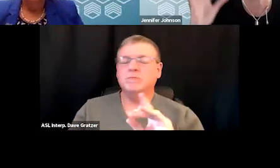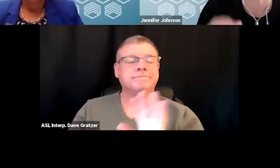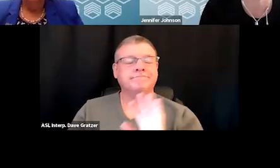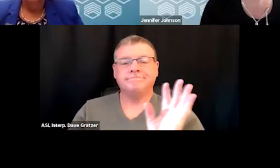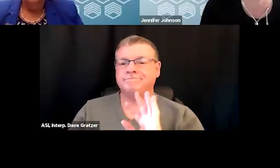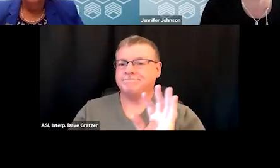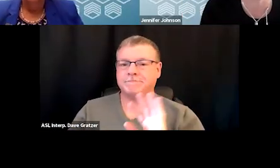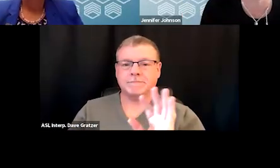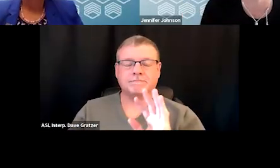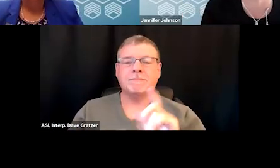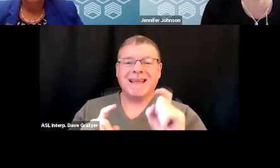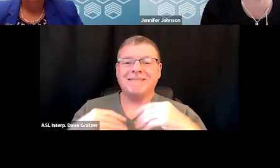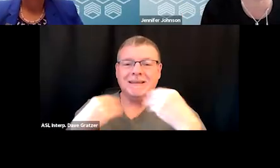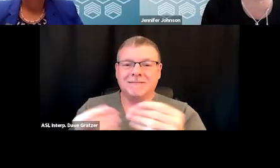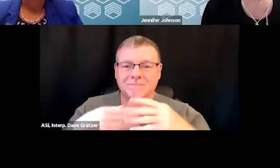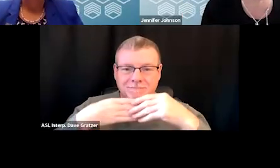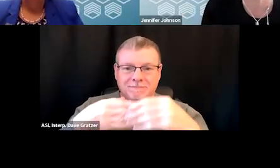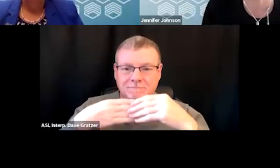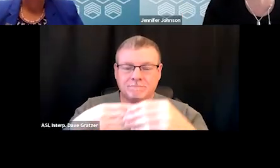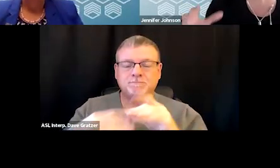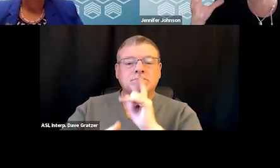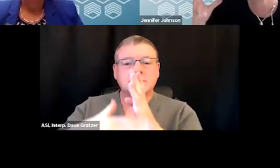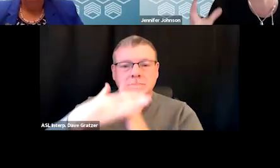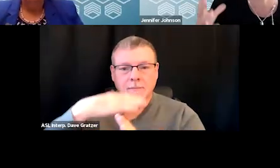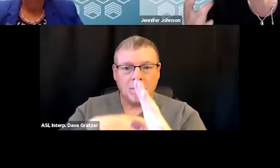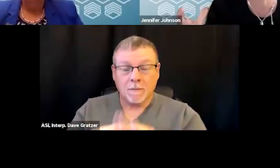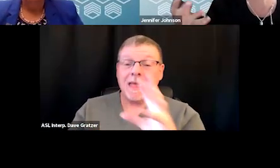It's about flexibility, it's about humility, and it's about knowing as much